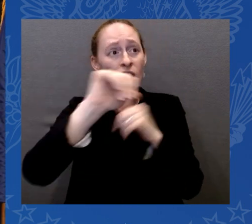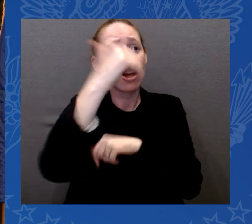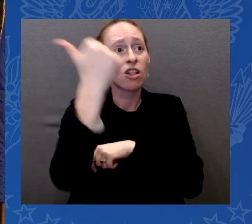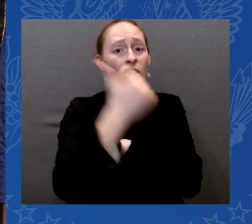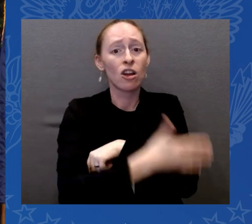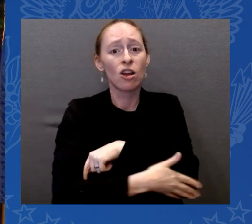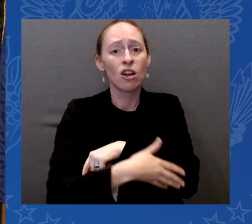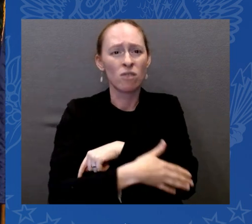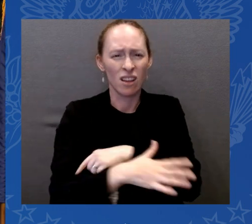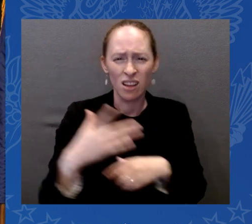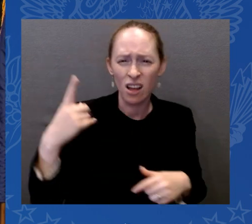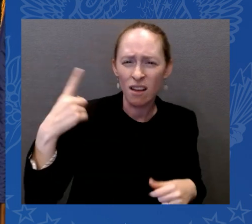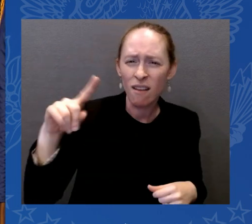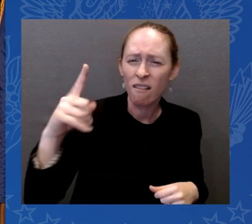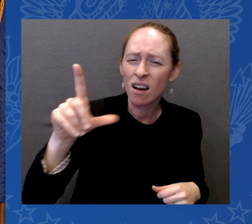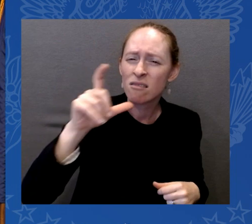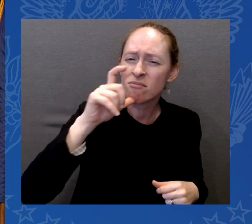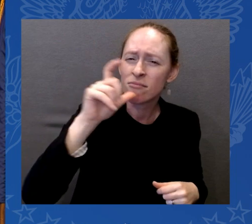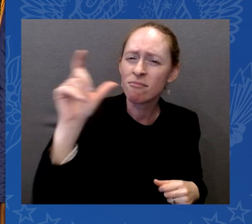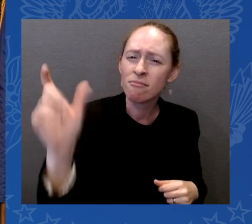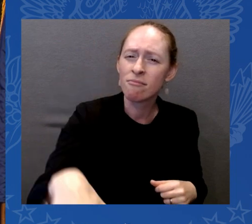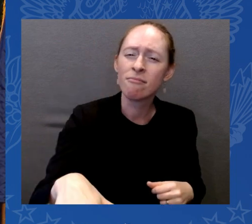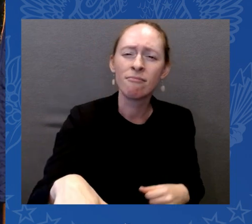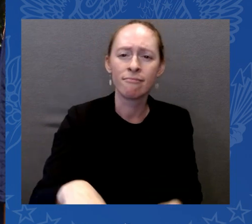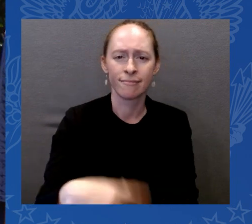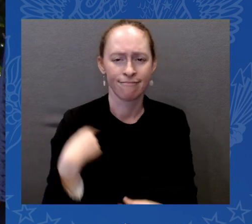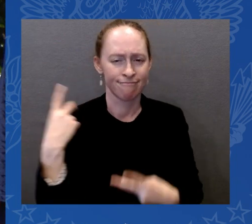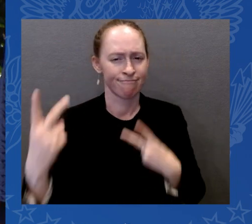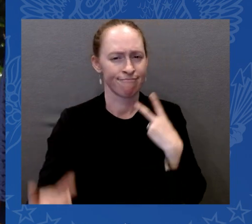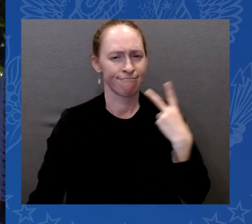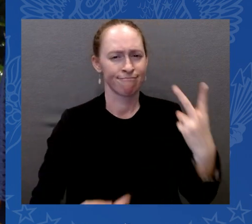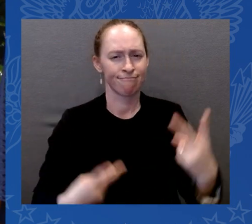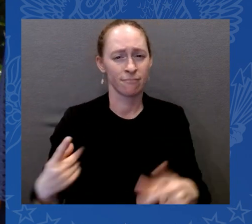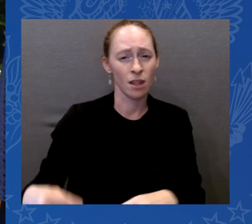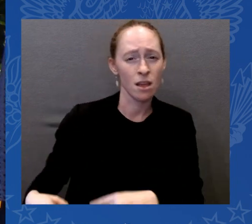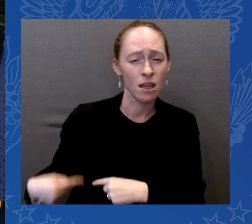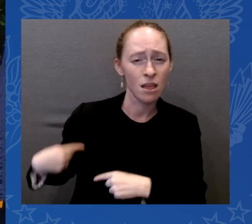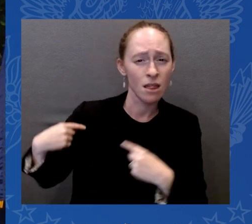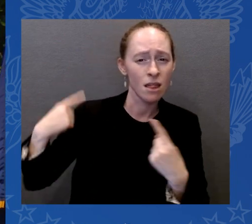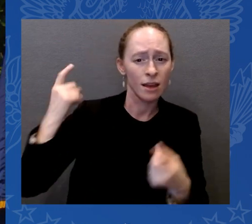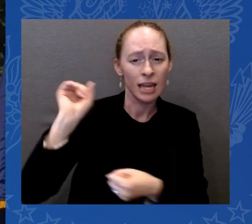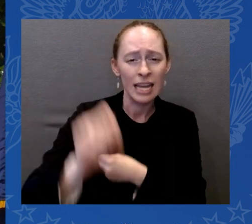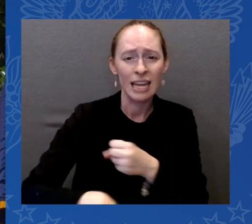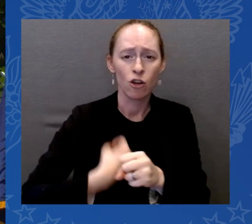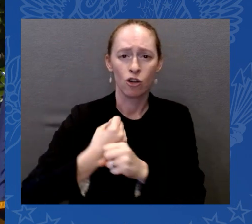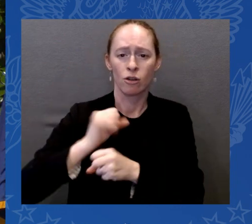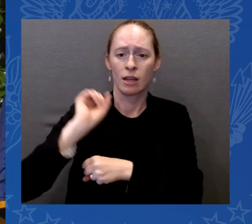For years, so many of us have been trying to fix this problem. But for years, Big Pharma blocked Medicare